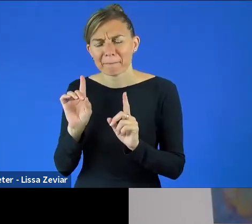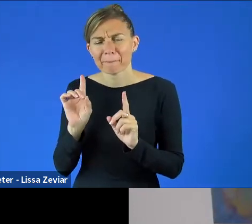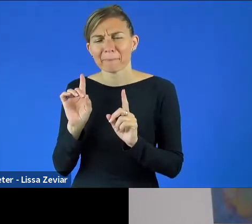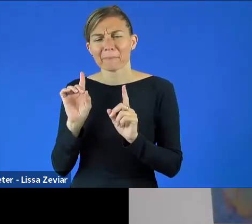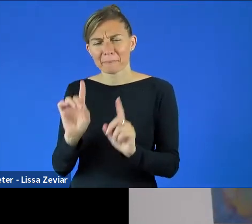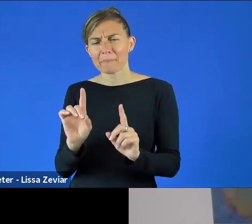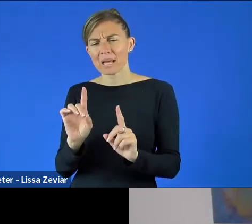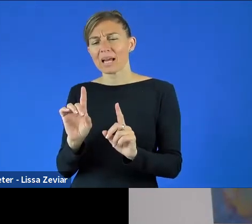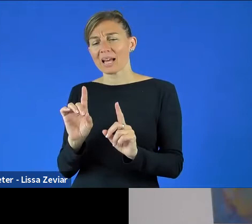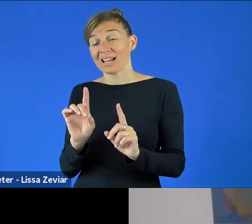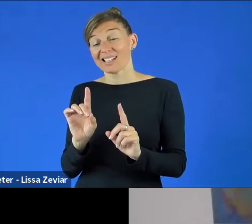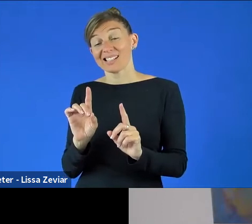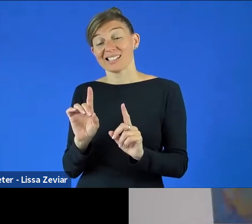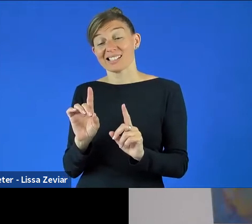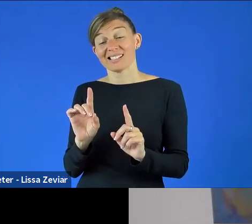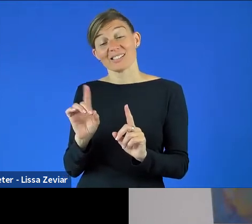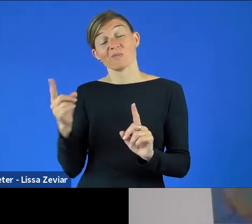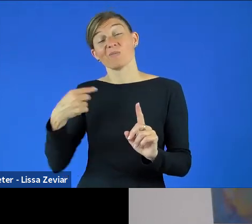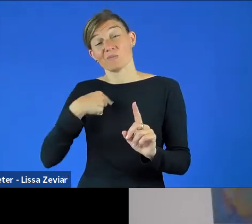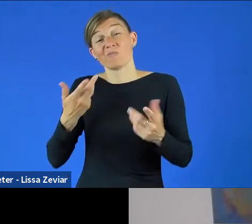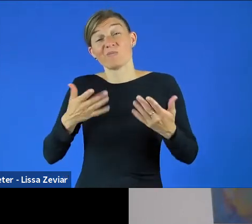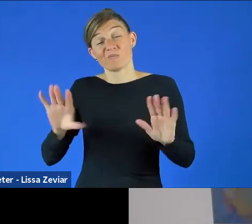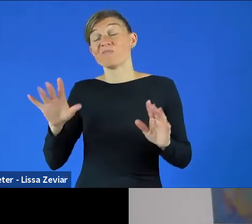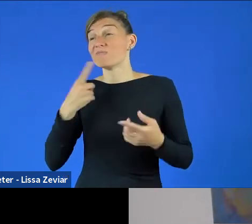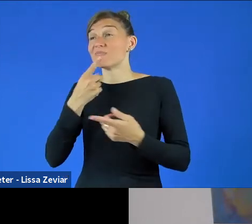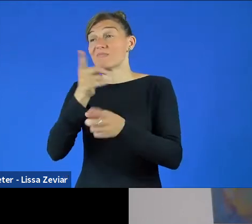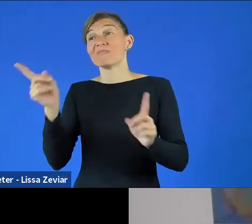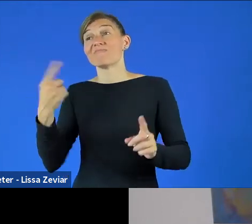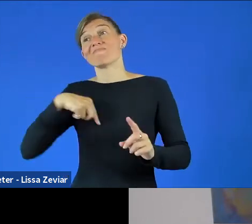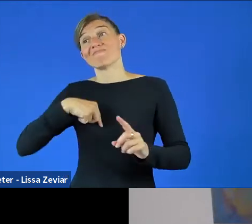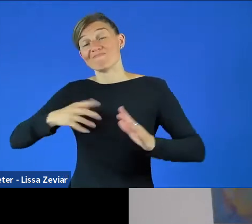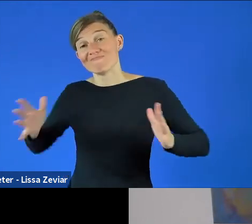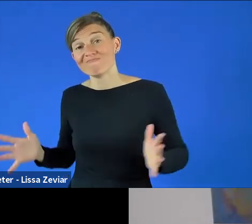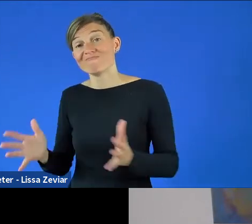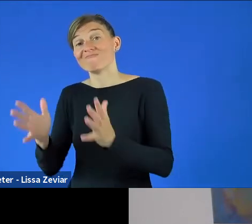So, I encourage you to contact the national standardisation body